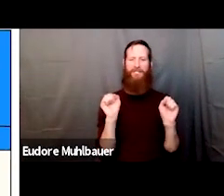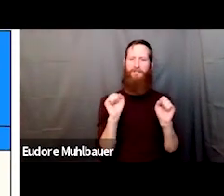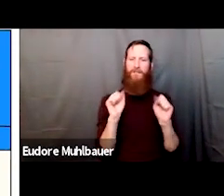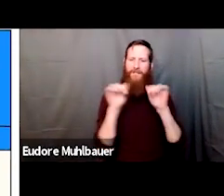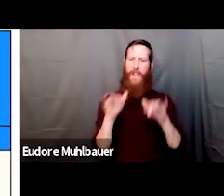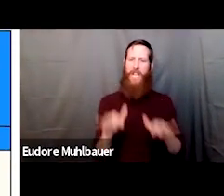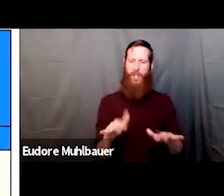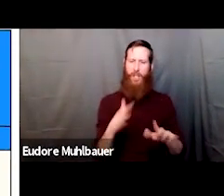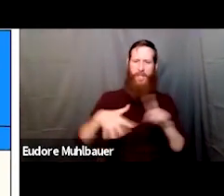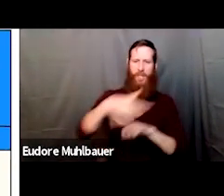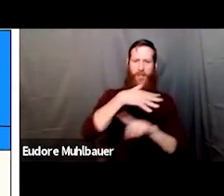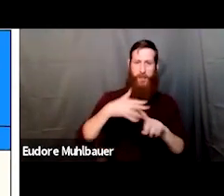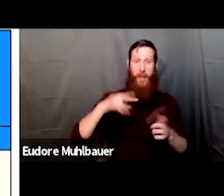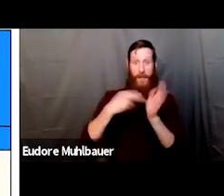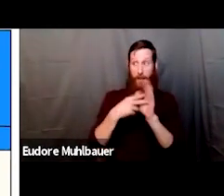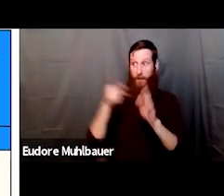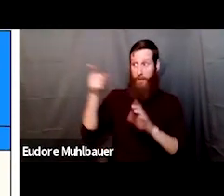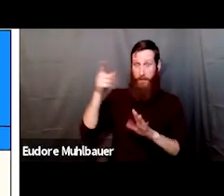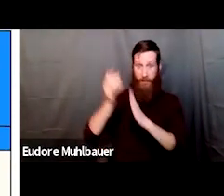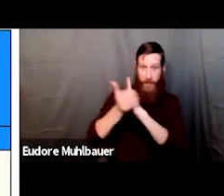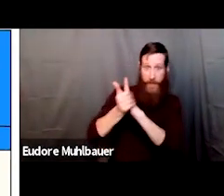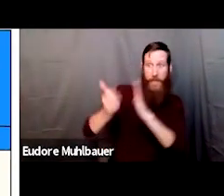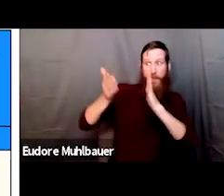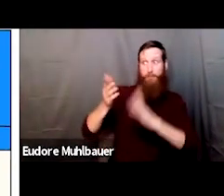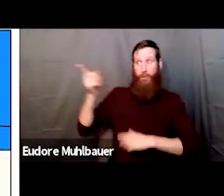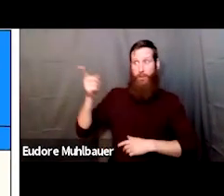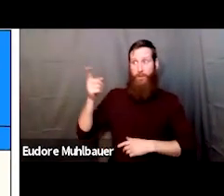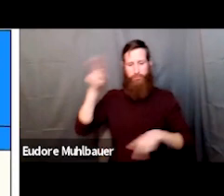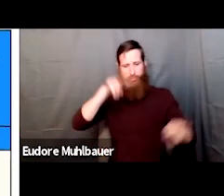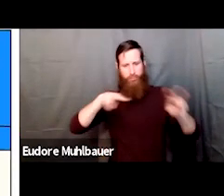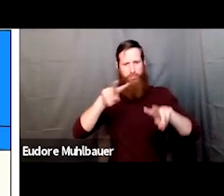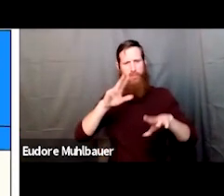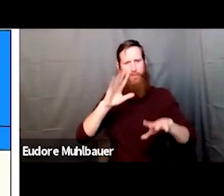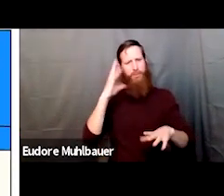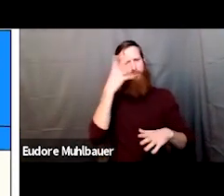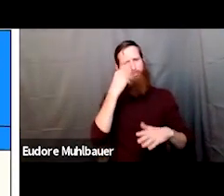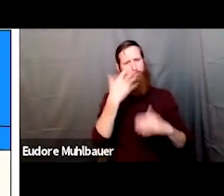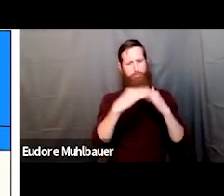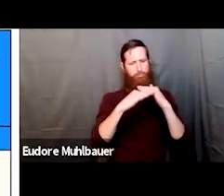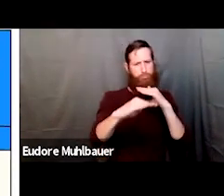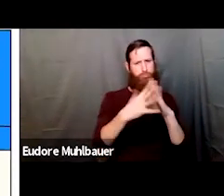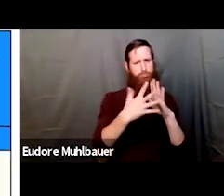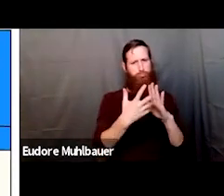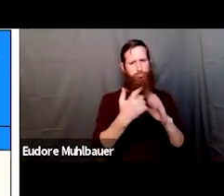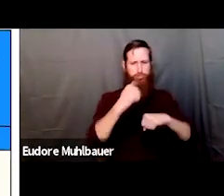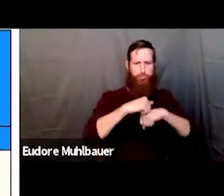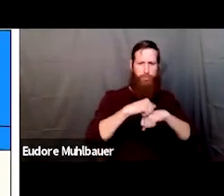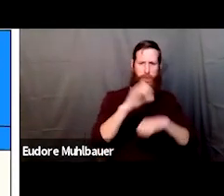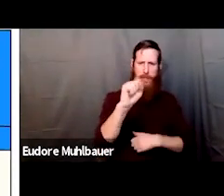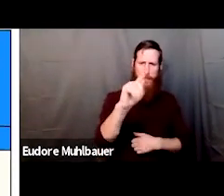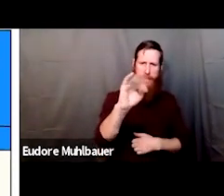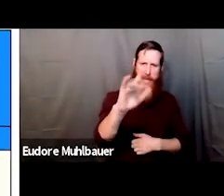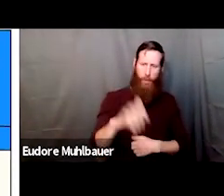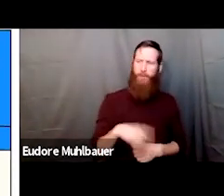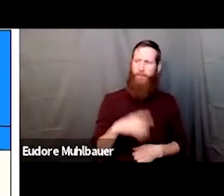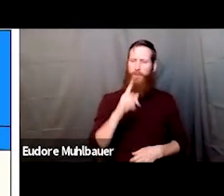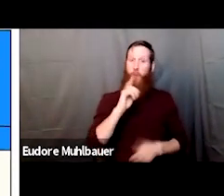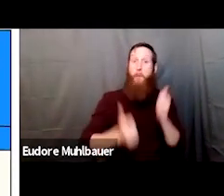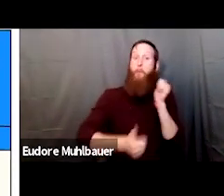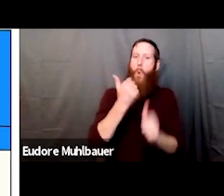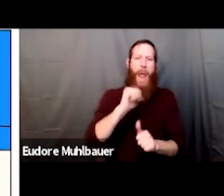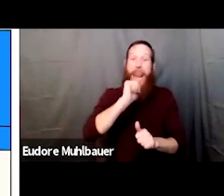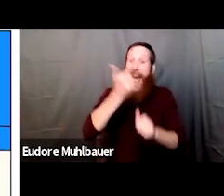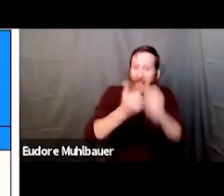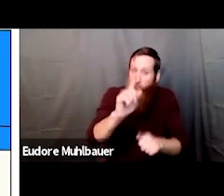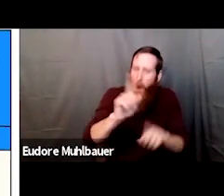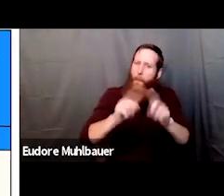What that tells me is that the experts think that the snow is generally stable not that it is stable everywhere but that in most places, most of the time on that day, it will be stable